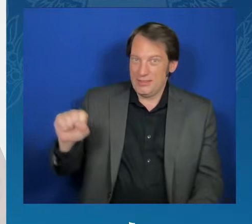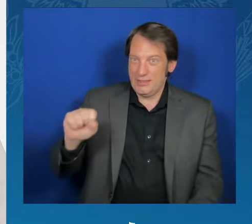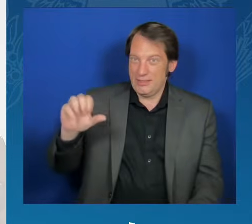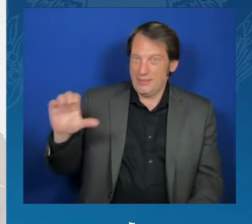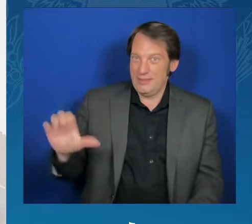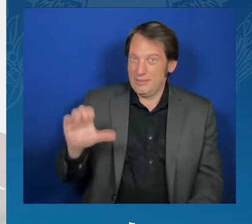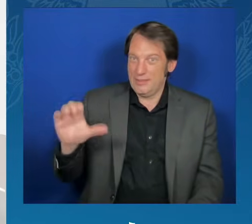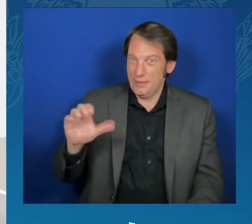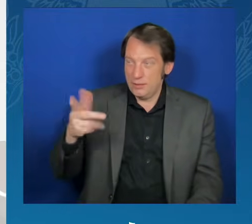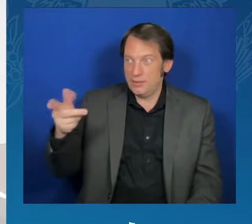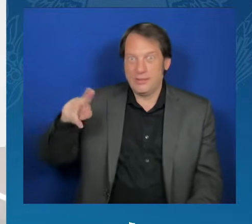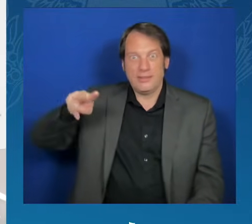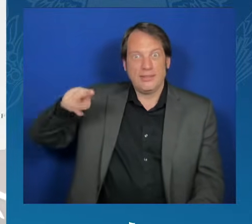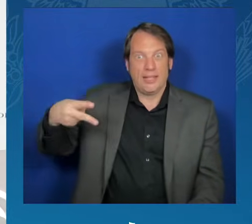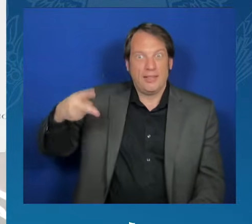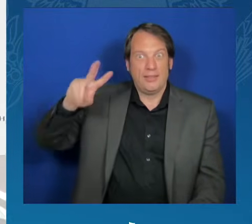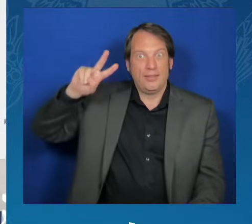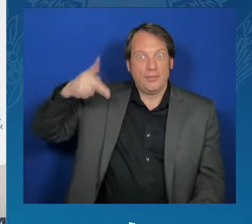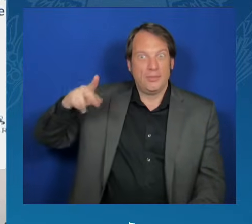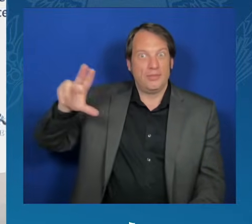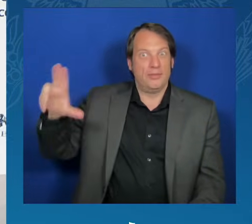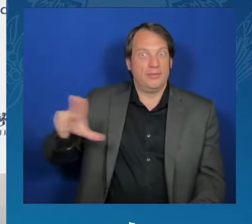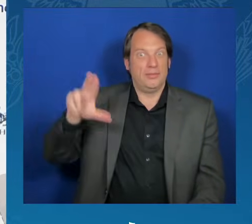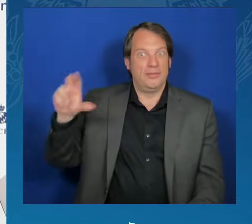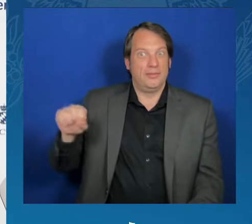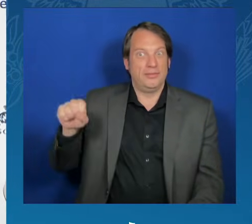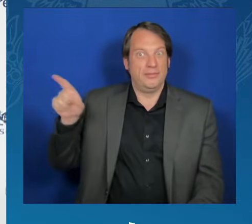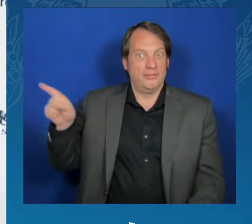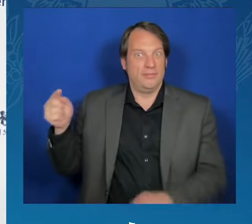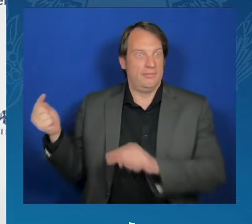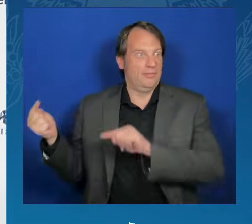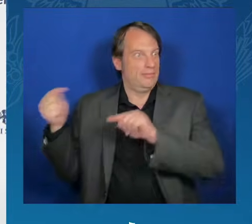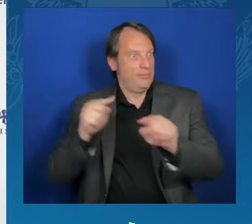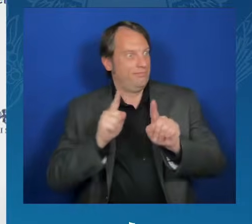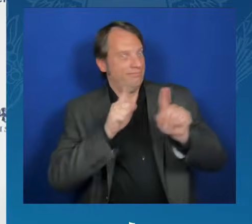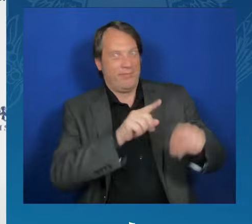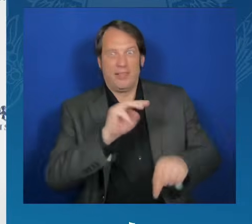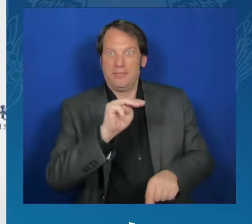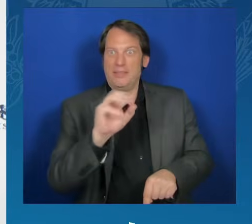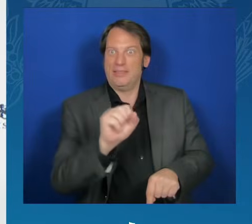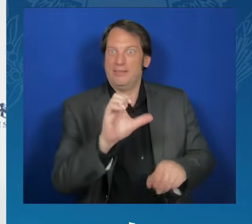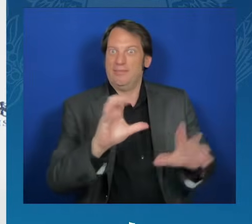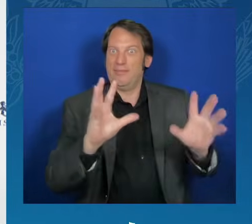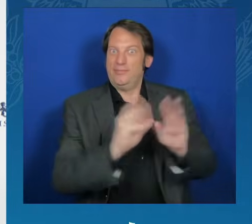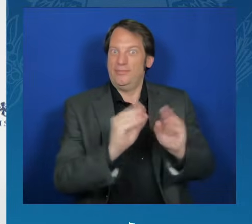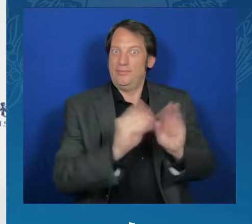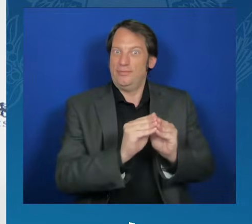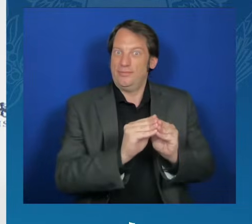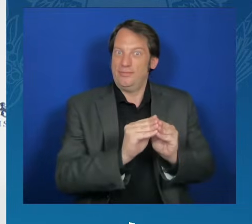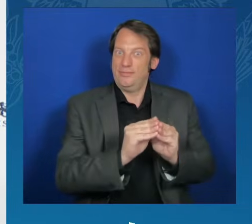to attend the MSC, three times after Joe Biden. And it's a sign of this administration's